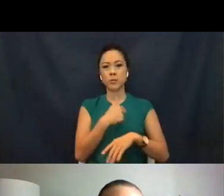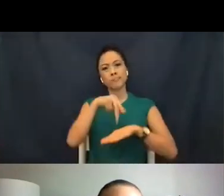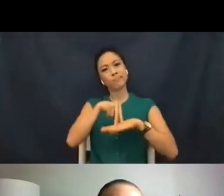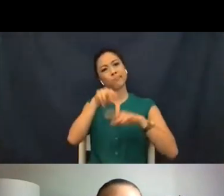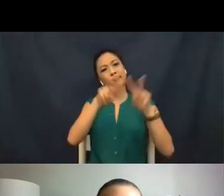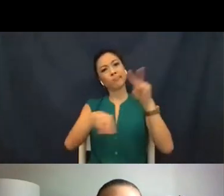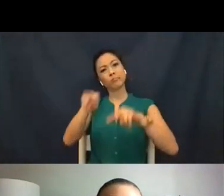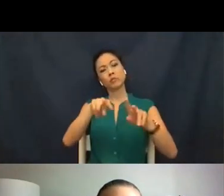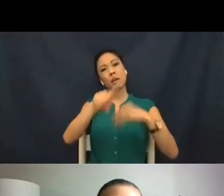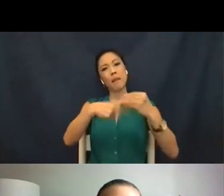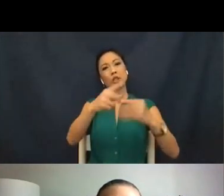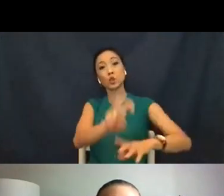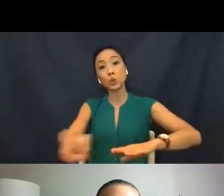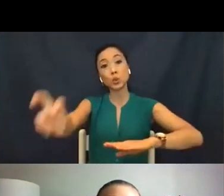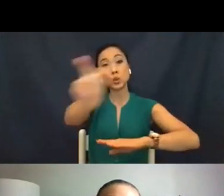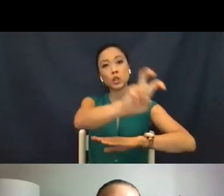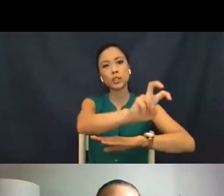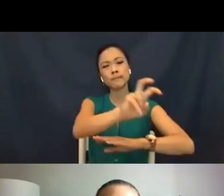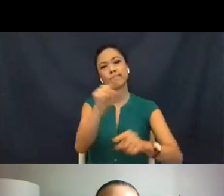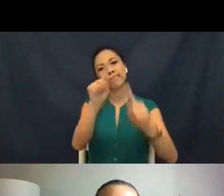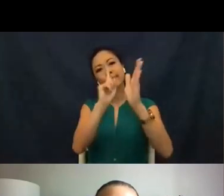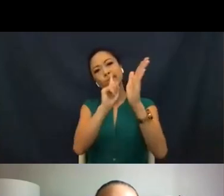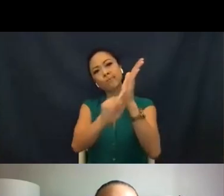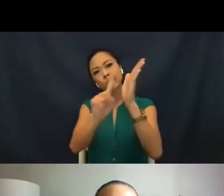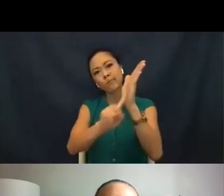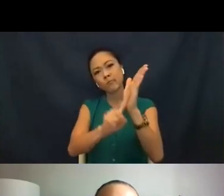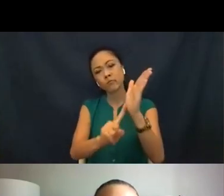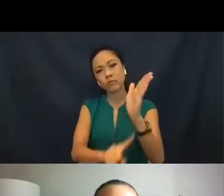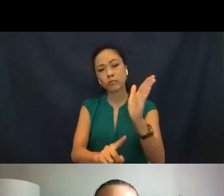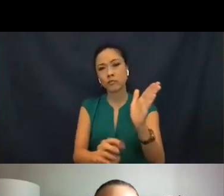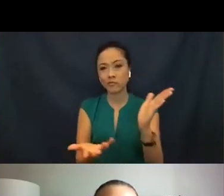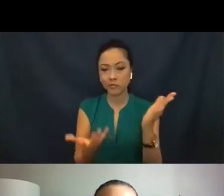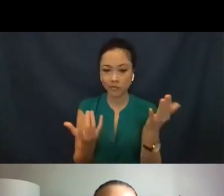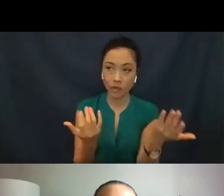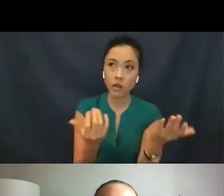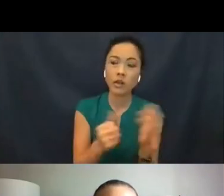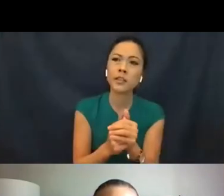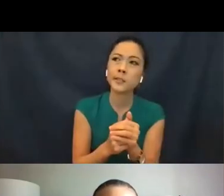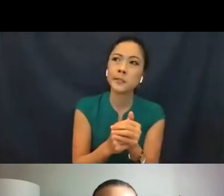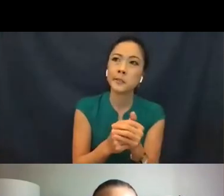in the air to be honest with you and I don't know if we know what it looks like or what